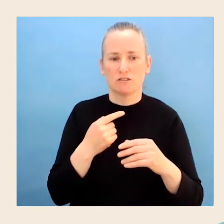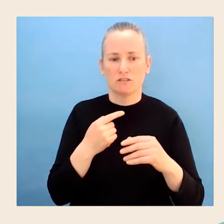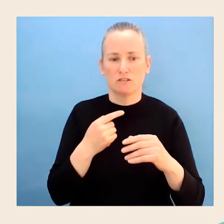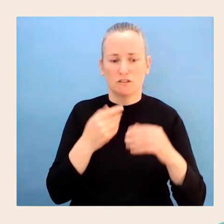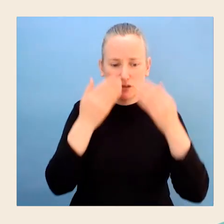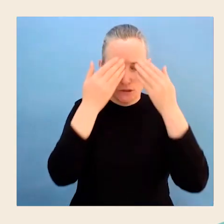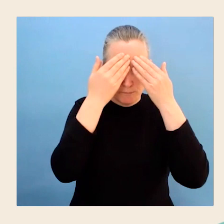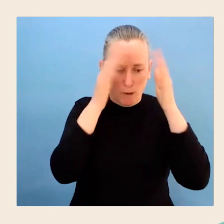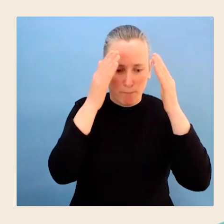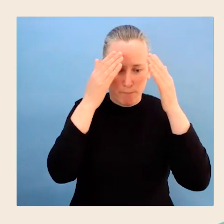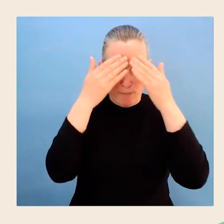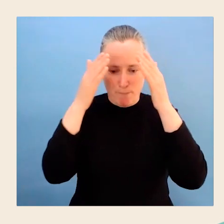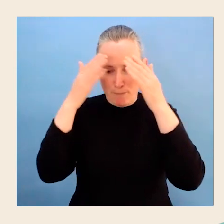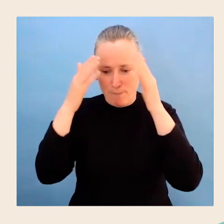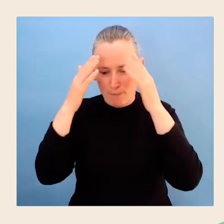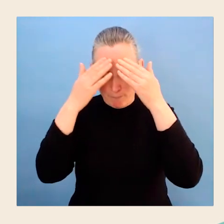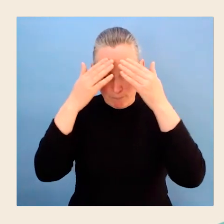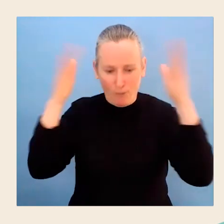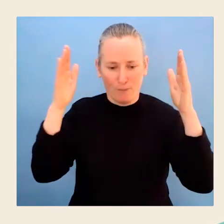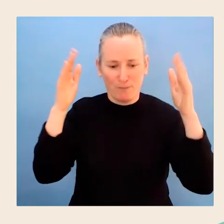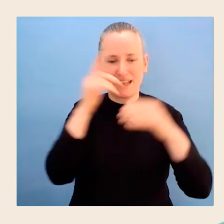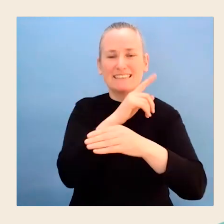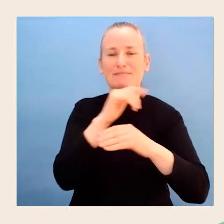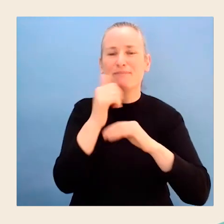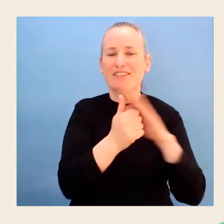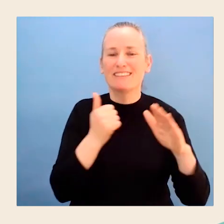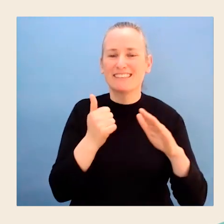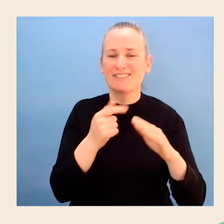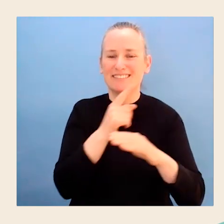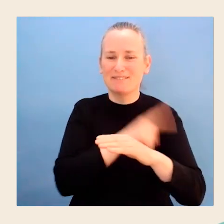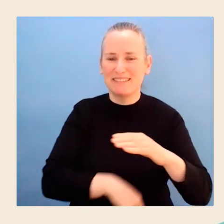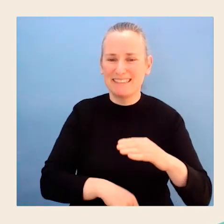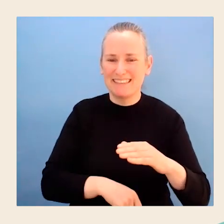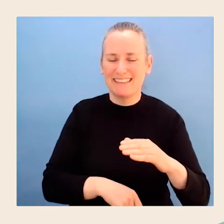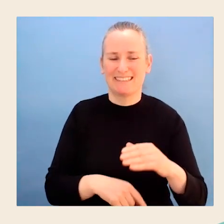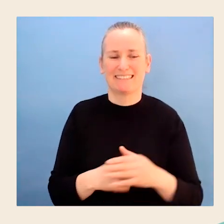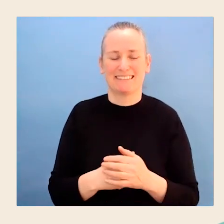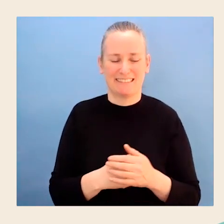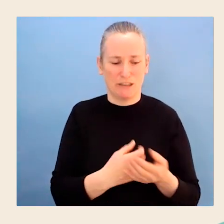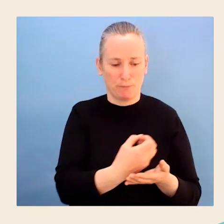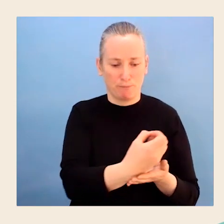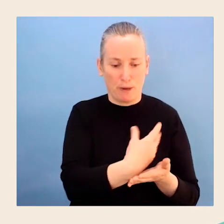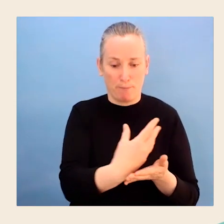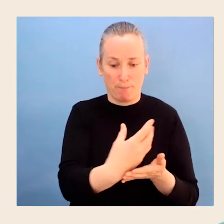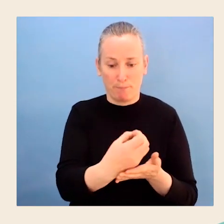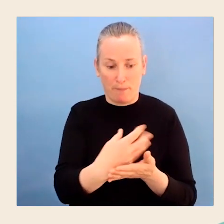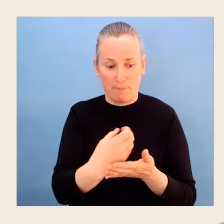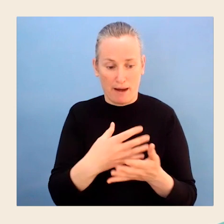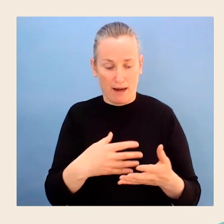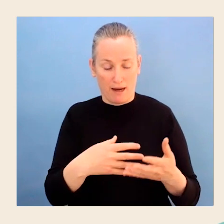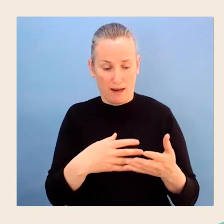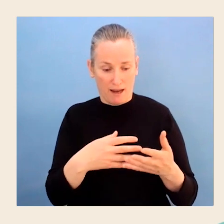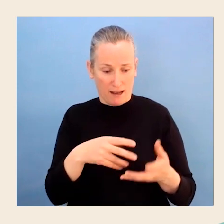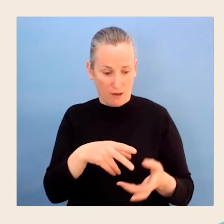and many moments for empathy but also for a unique understanding